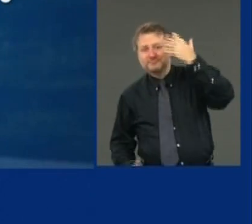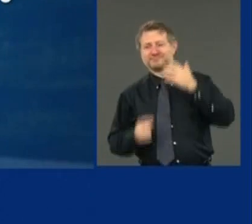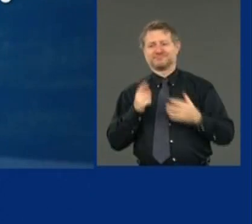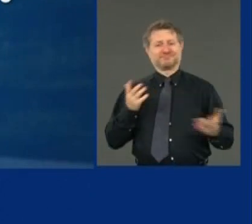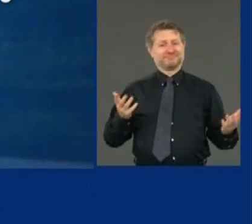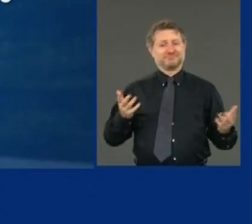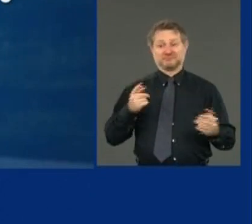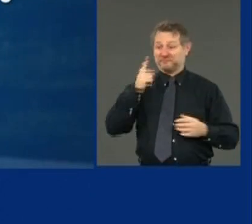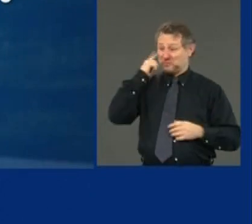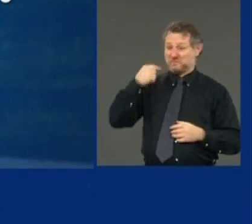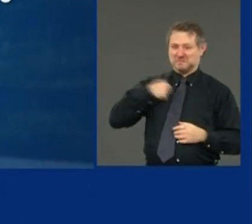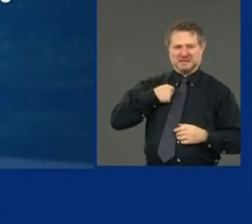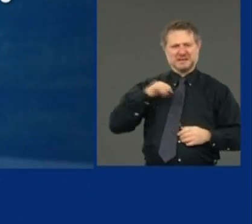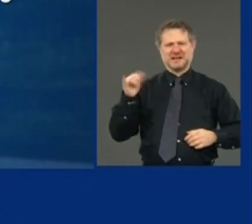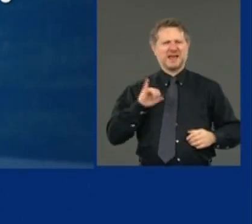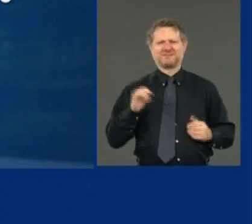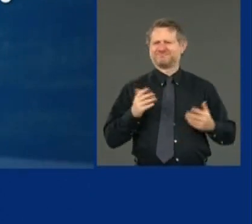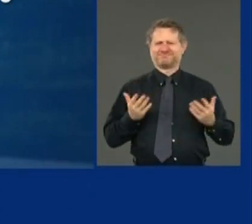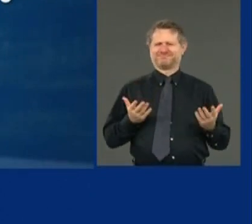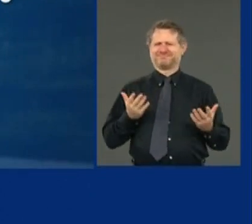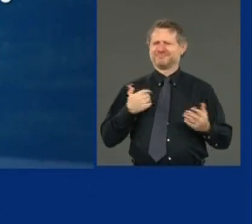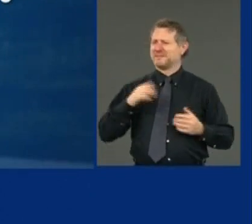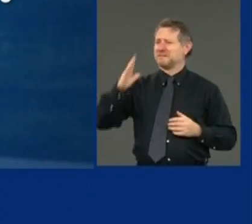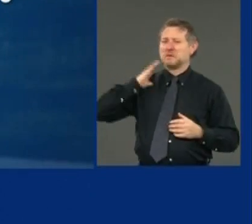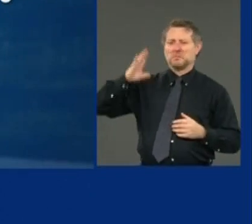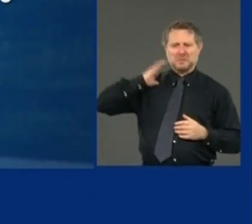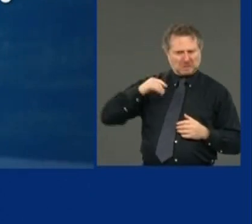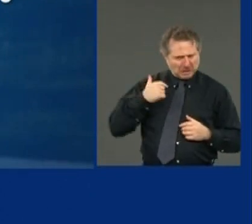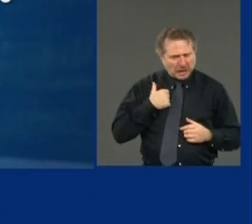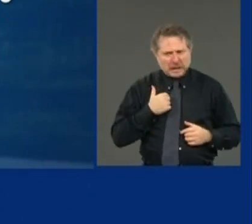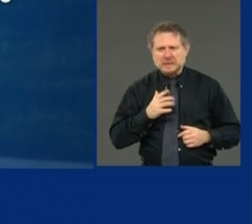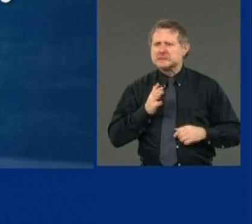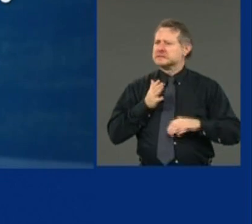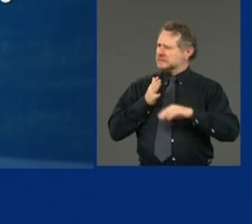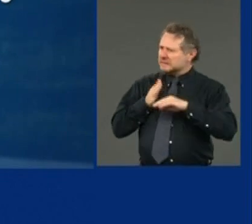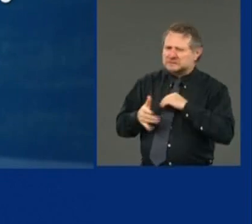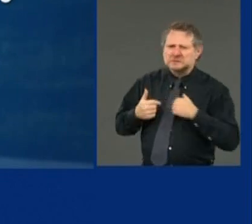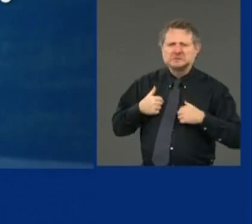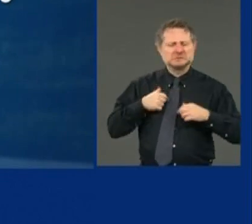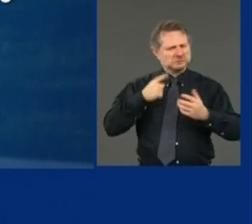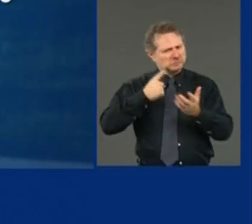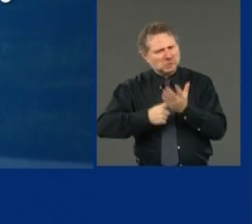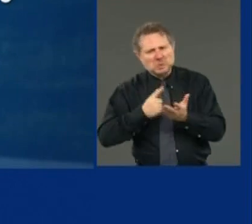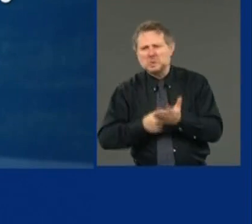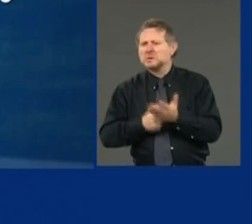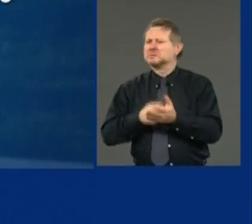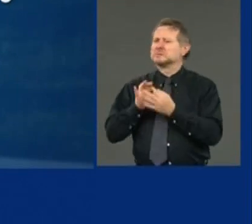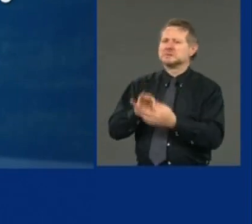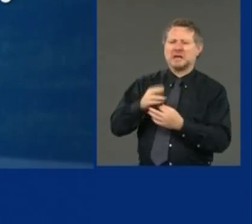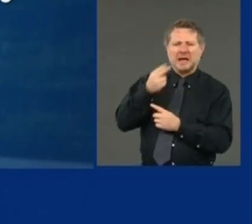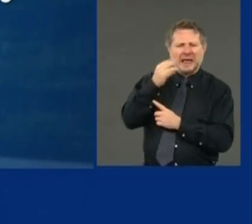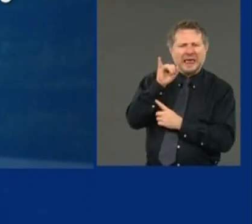WEAR A MASK. THIS REMINDS ME IN SOME WAYS OF THE EDUCATION, CAMPAIGN WE WENT